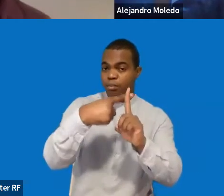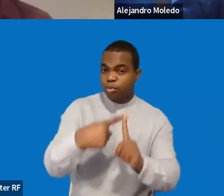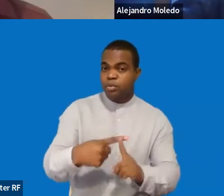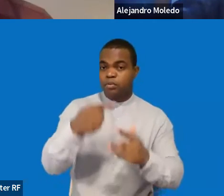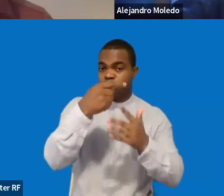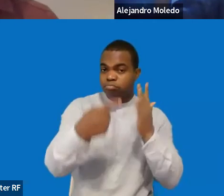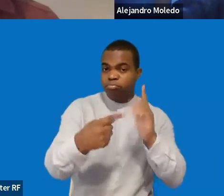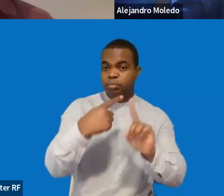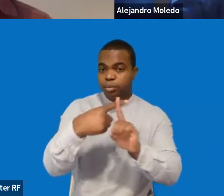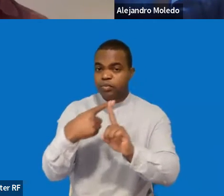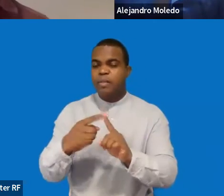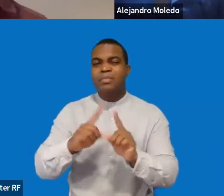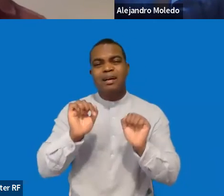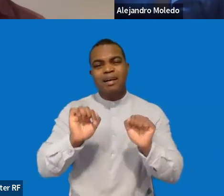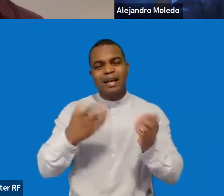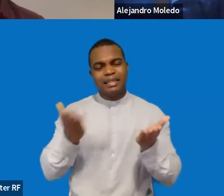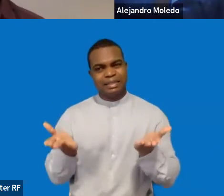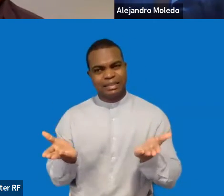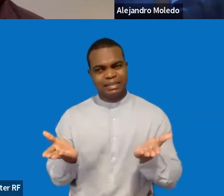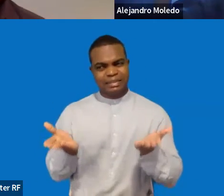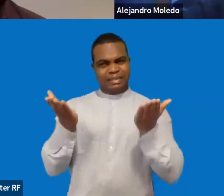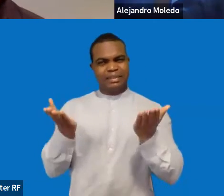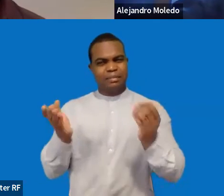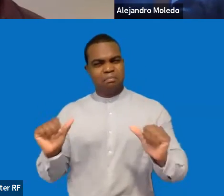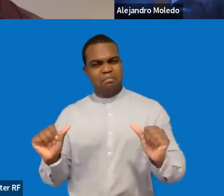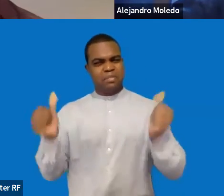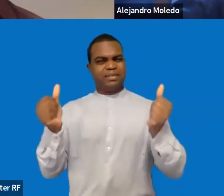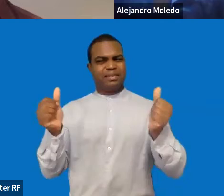but certainly it is appreciated that it has a good starting point.